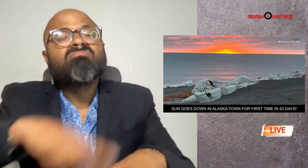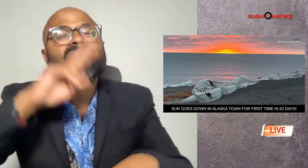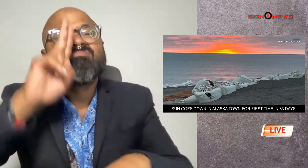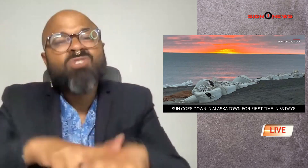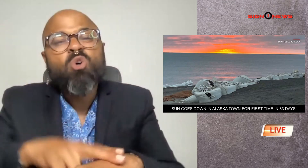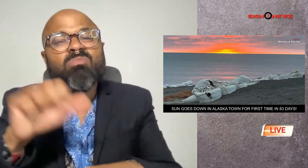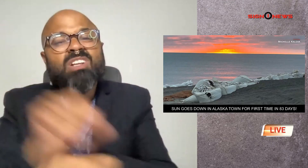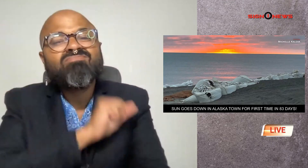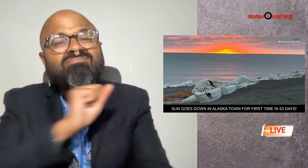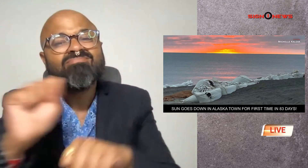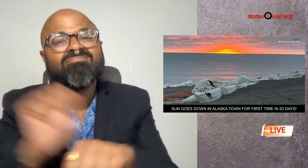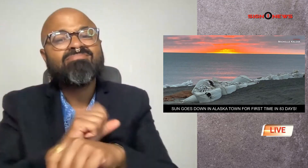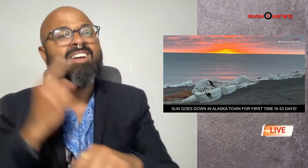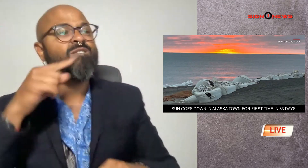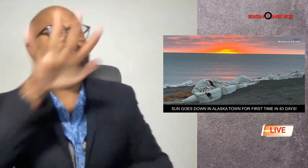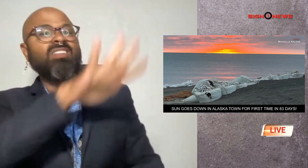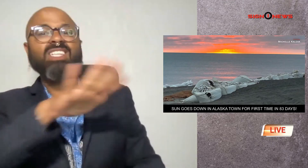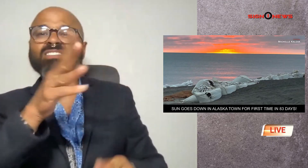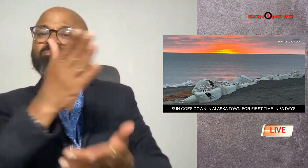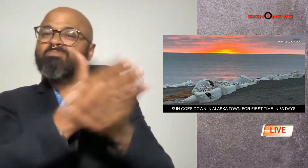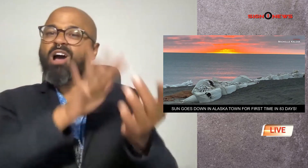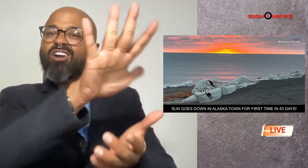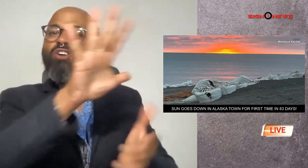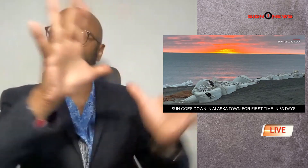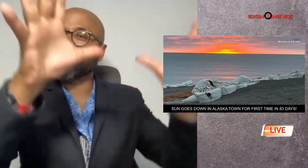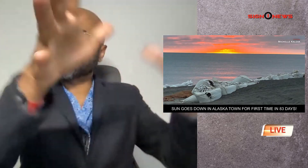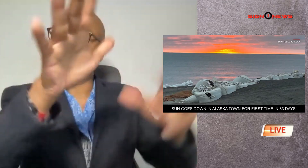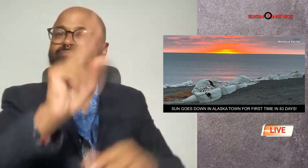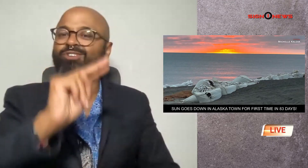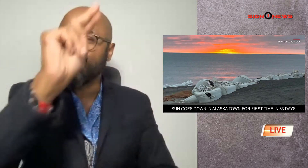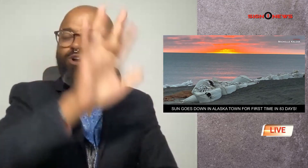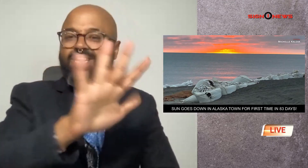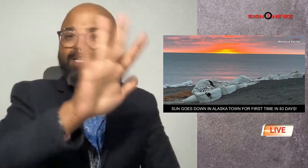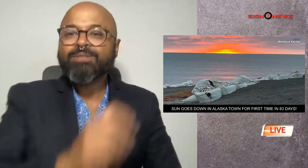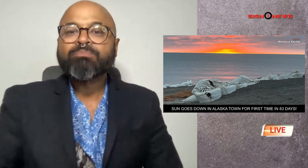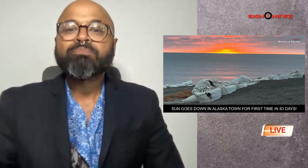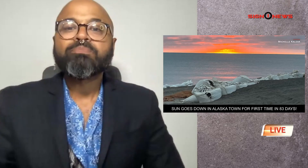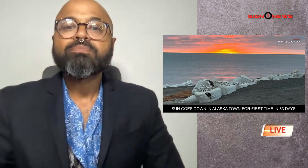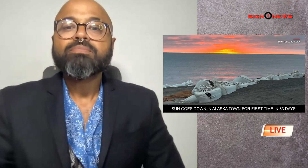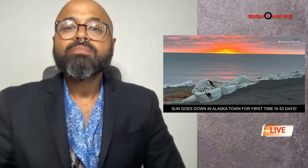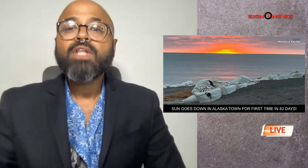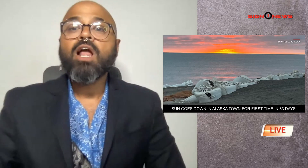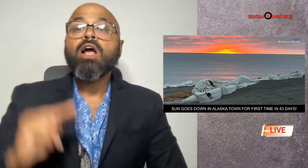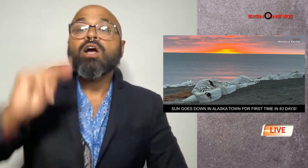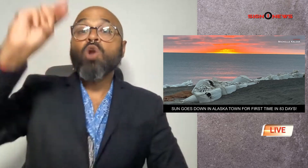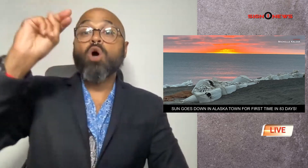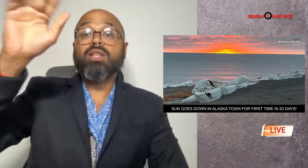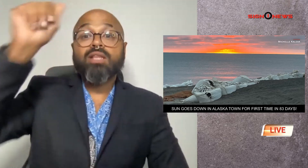but that's actually normal for this part of the country